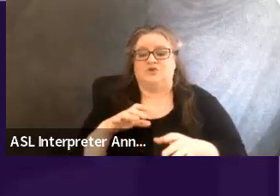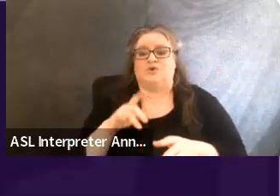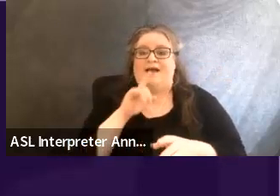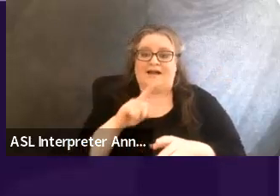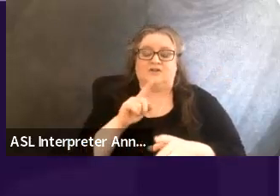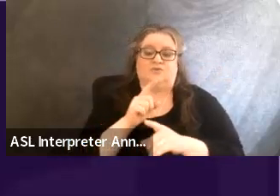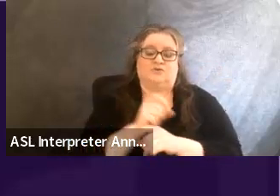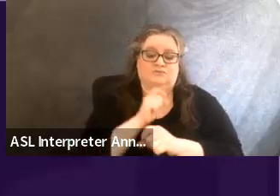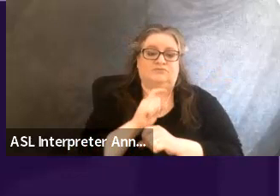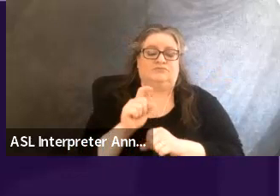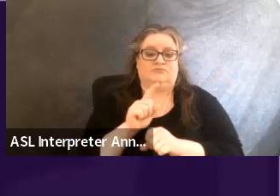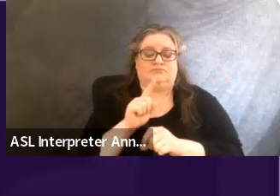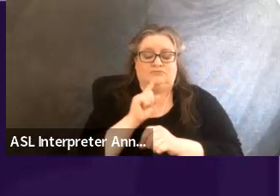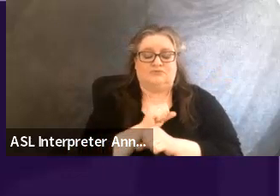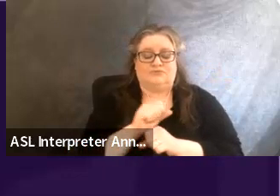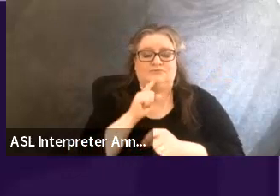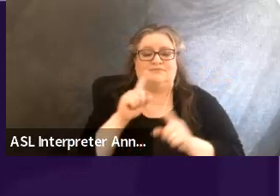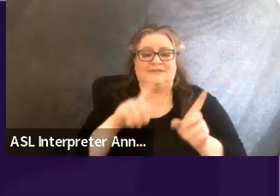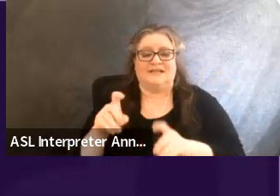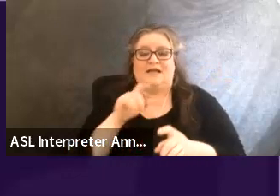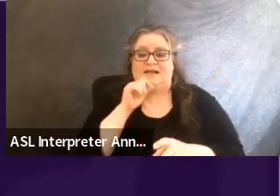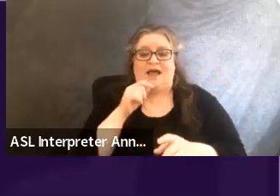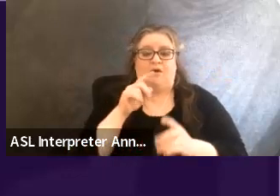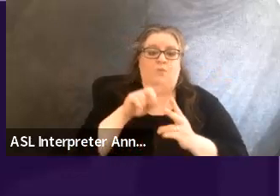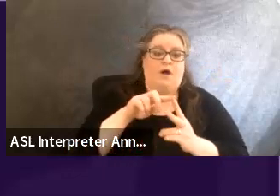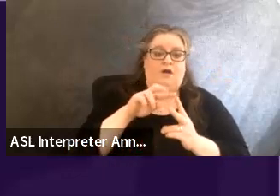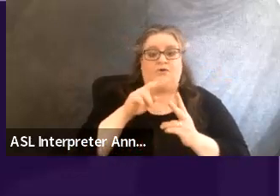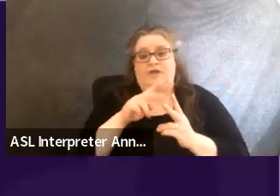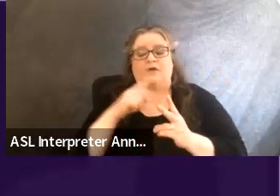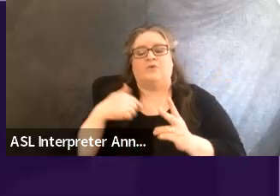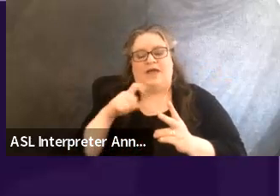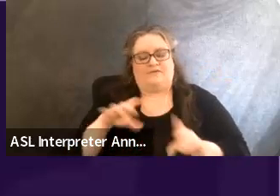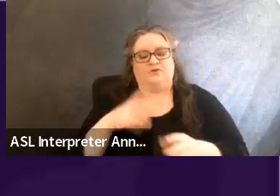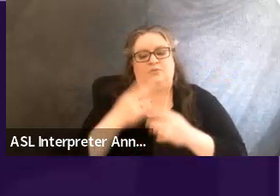It's not one or the other but we have to do both. So, with manual testing,